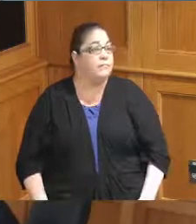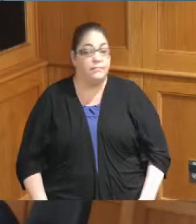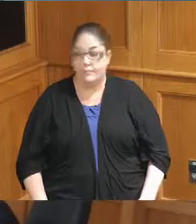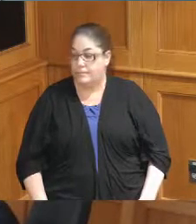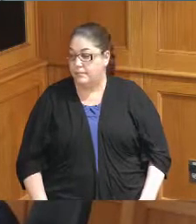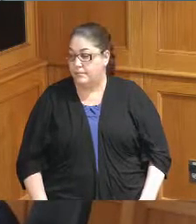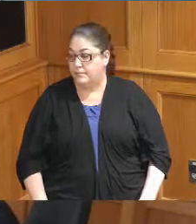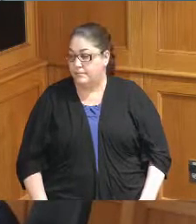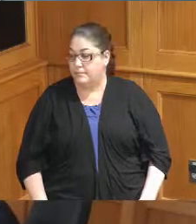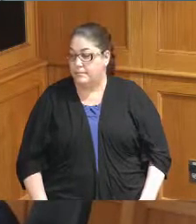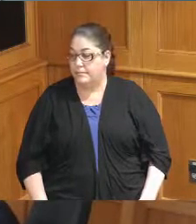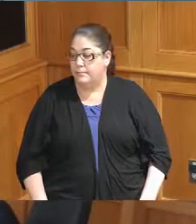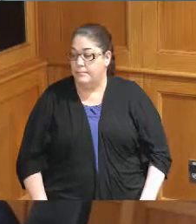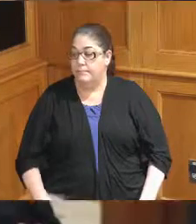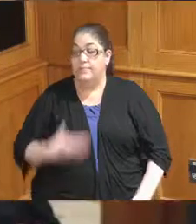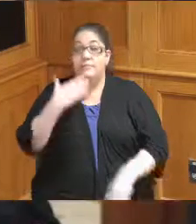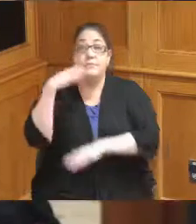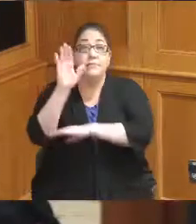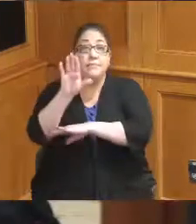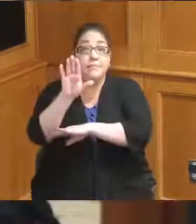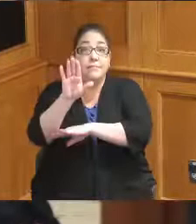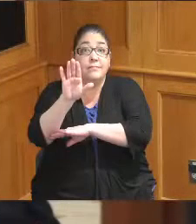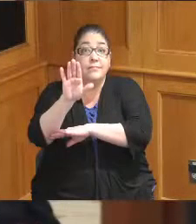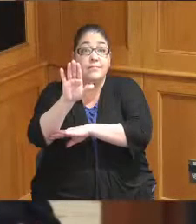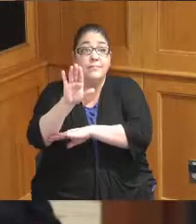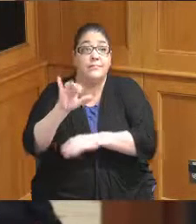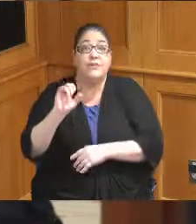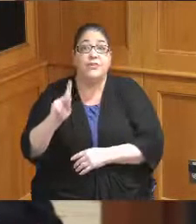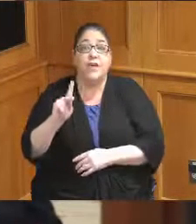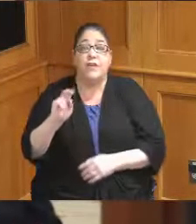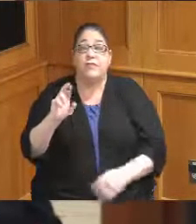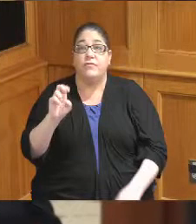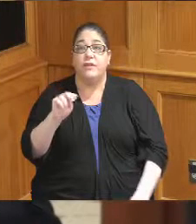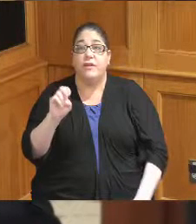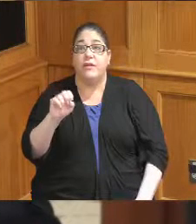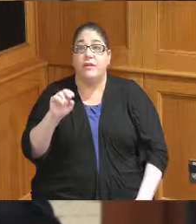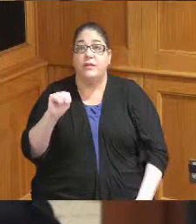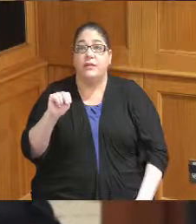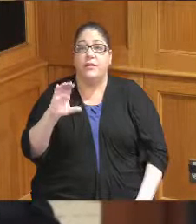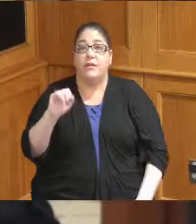good afternoon Commissioners I'm Jack running Camp I'm the division manager for the Office of